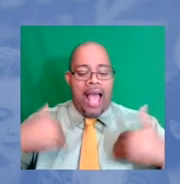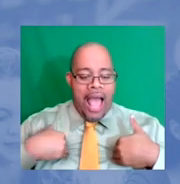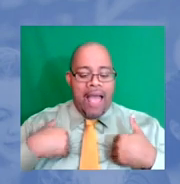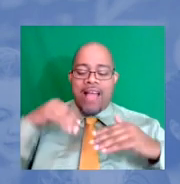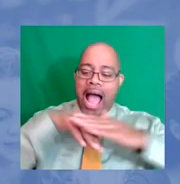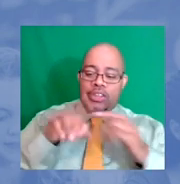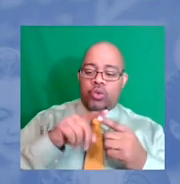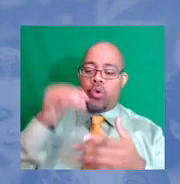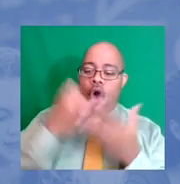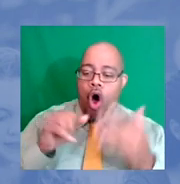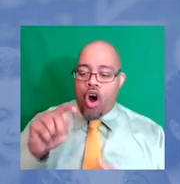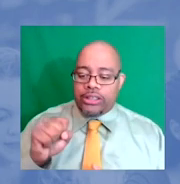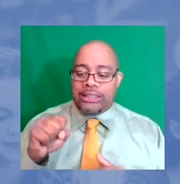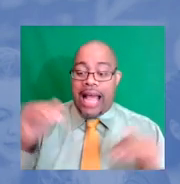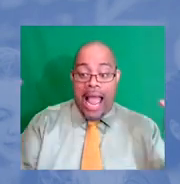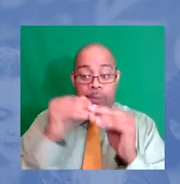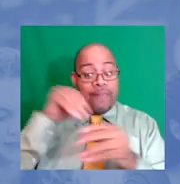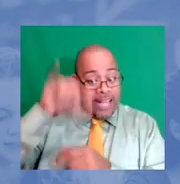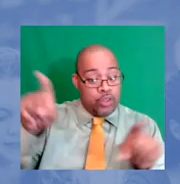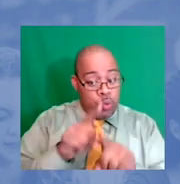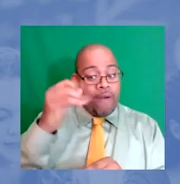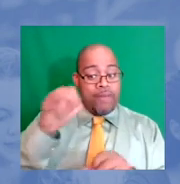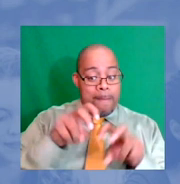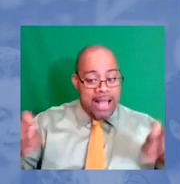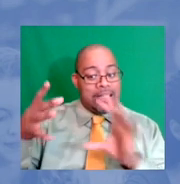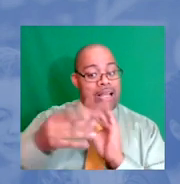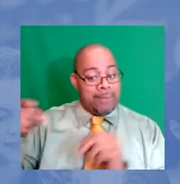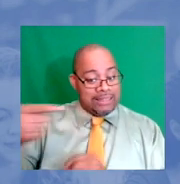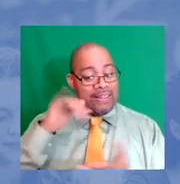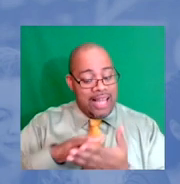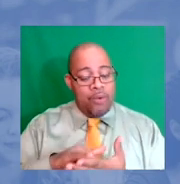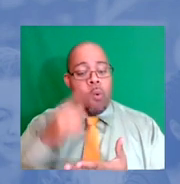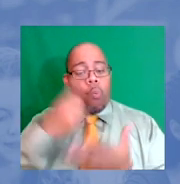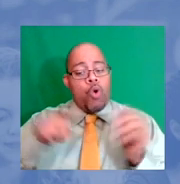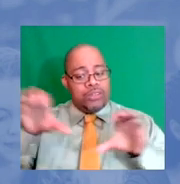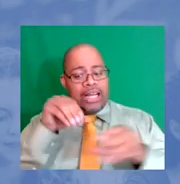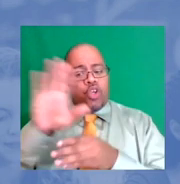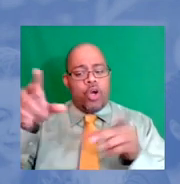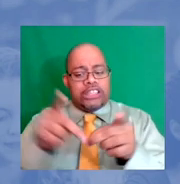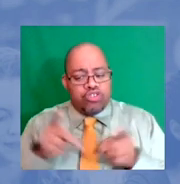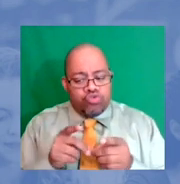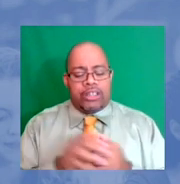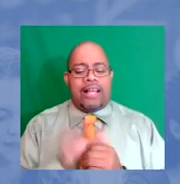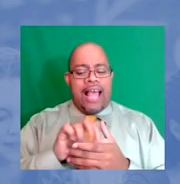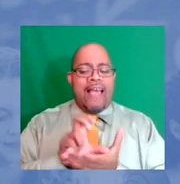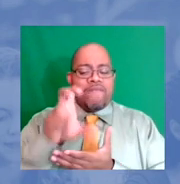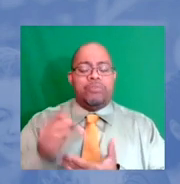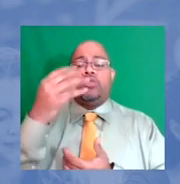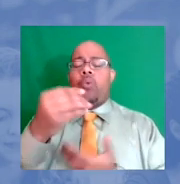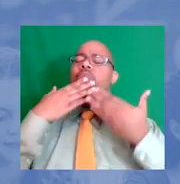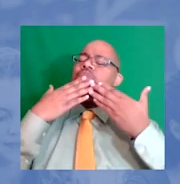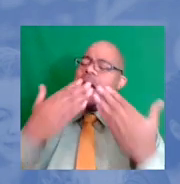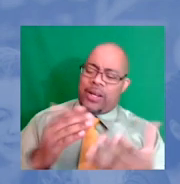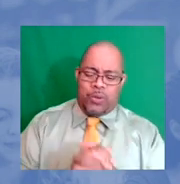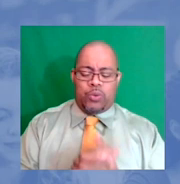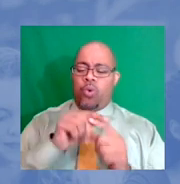THERE AS WELL. SO THANK YOU TO ALL OF OUR PANELISTS FOR PARTICIPATING